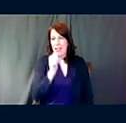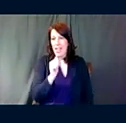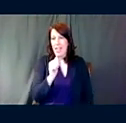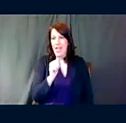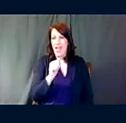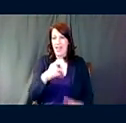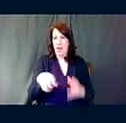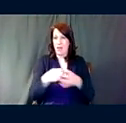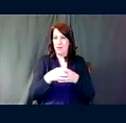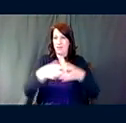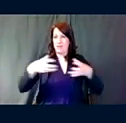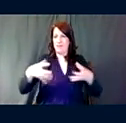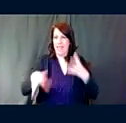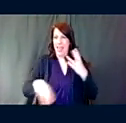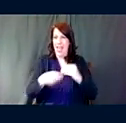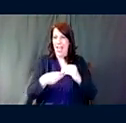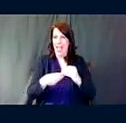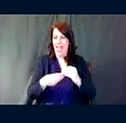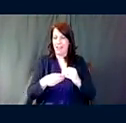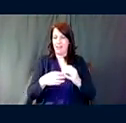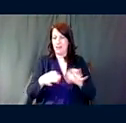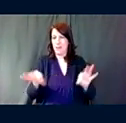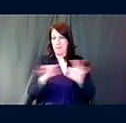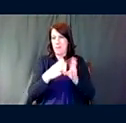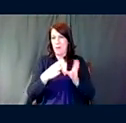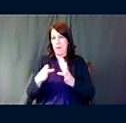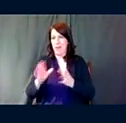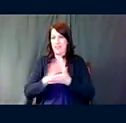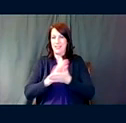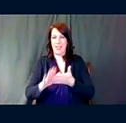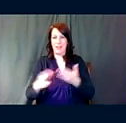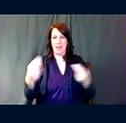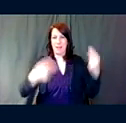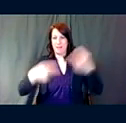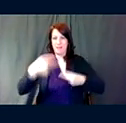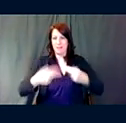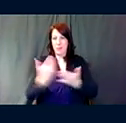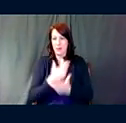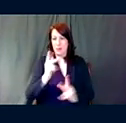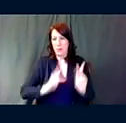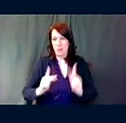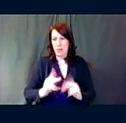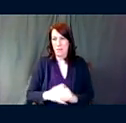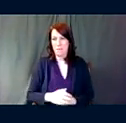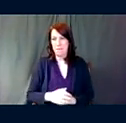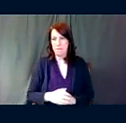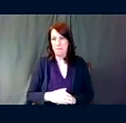WITH AND WE'VE BEEN ABLE TO ADD TO THAT GROUP IN SOME IMPORTANT WAYS. IT'S NICE TO HAVE THESE NEW